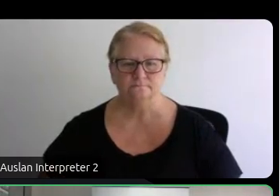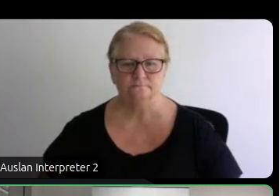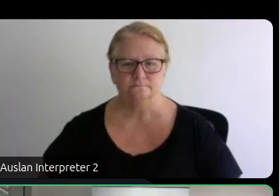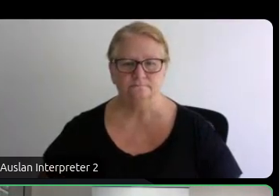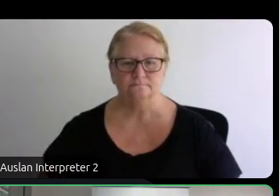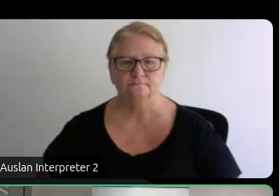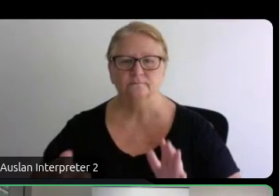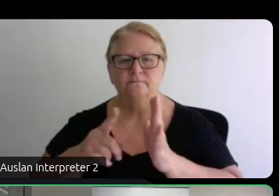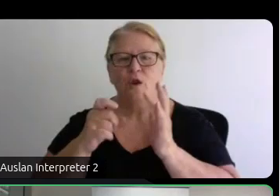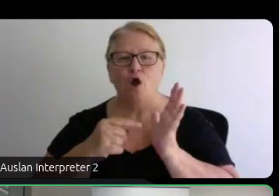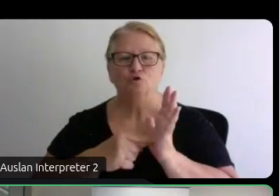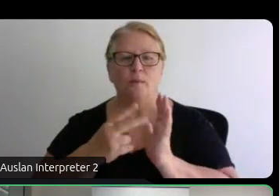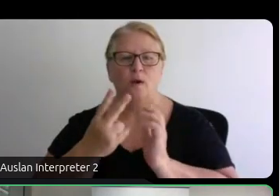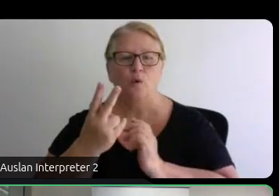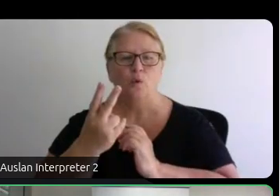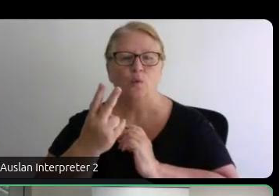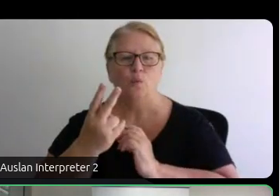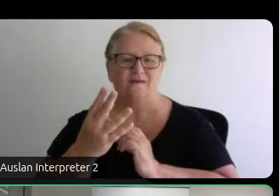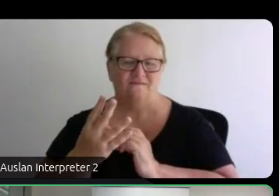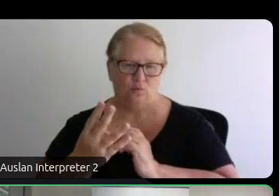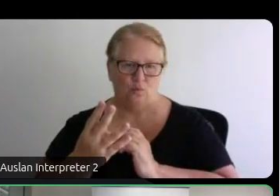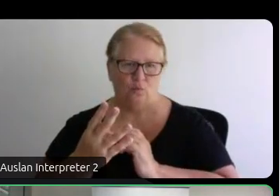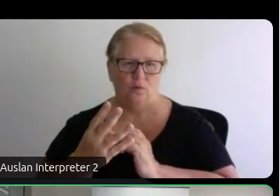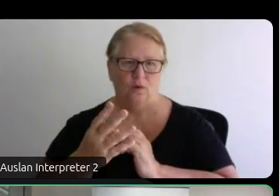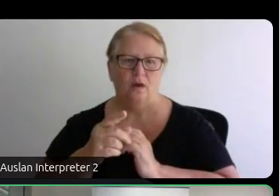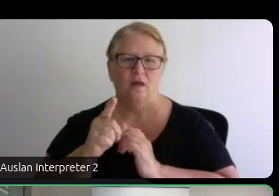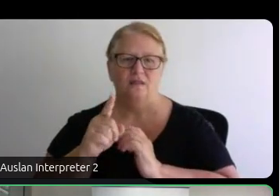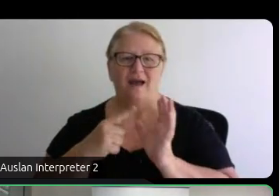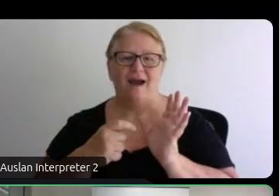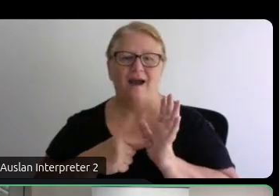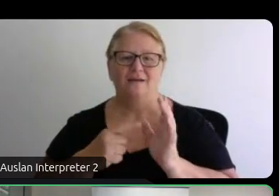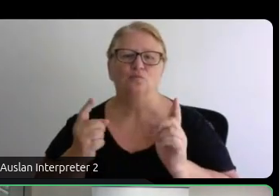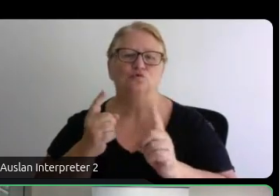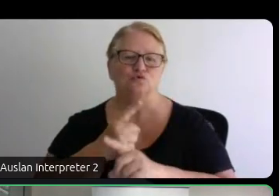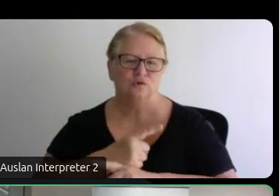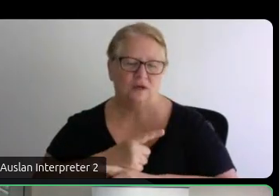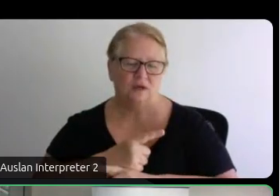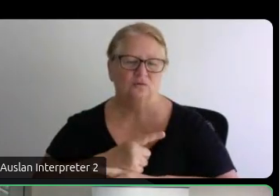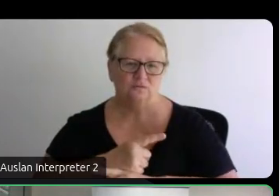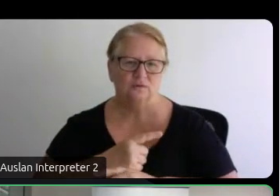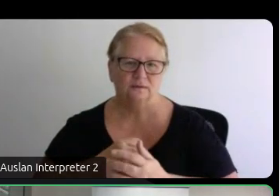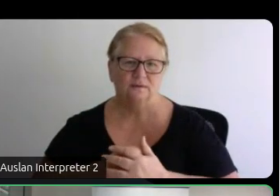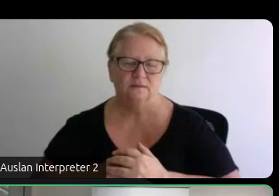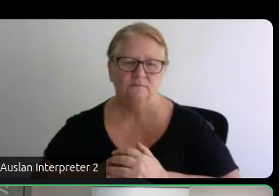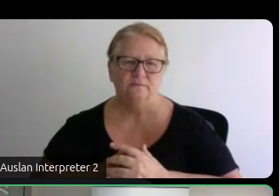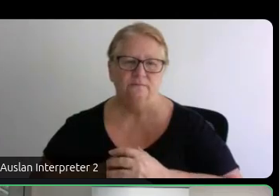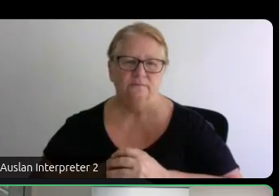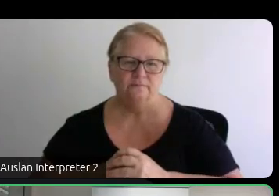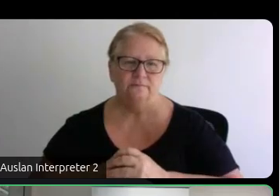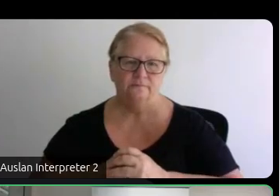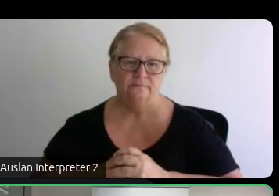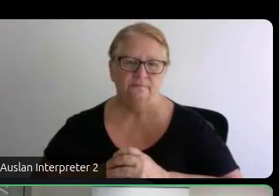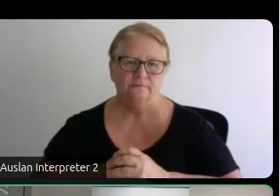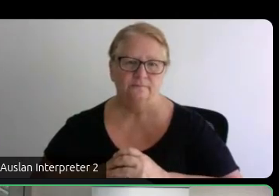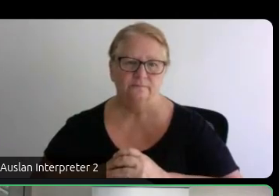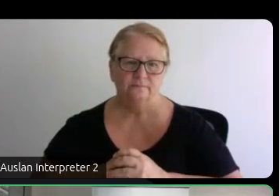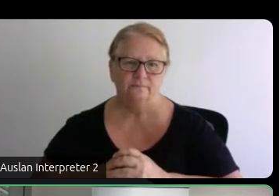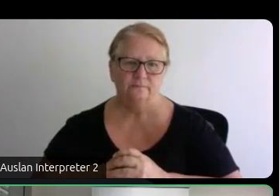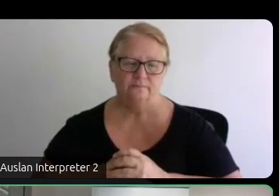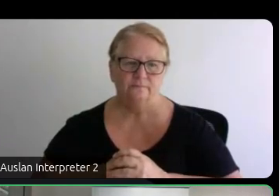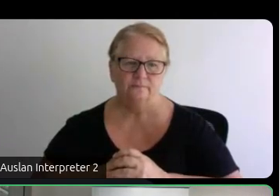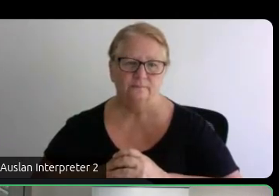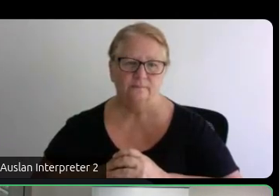the um, NDIS act was changed uh, following passing of an amendment actually. There was a few changes